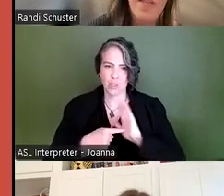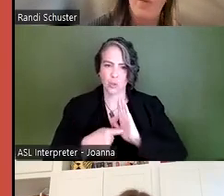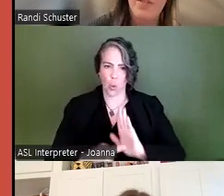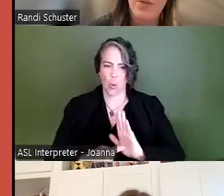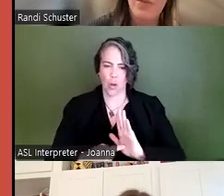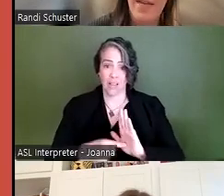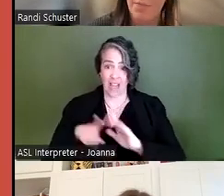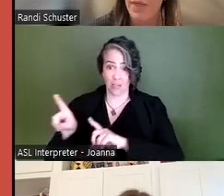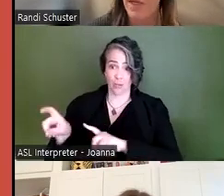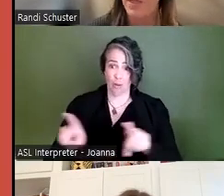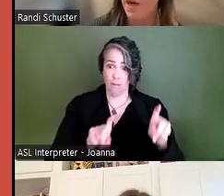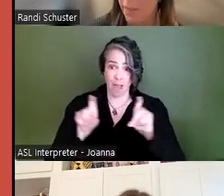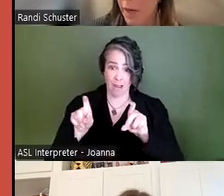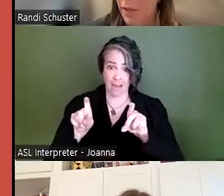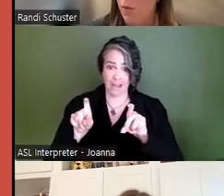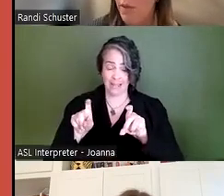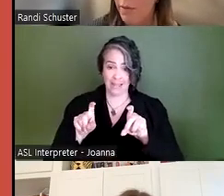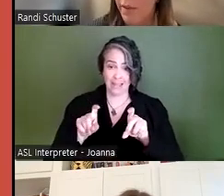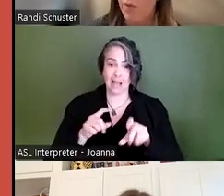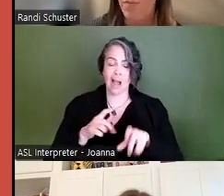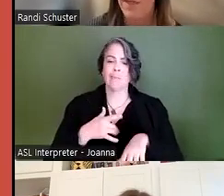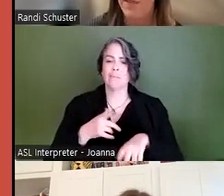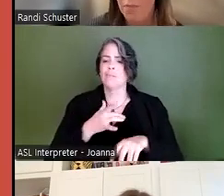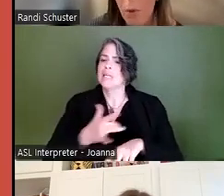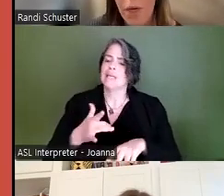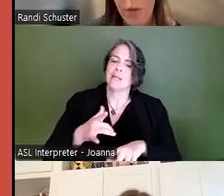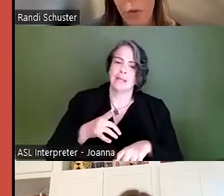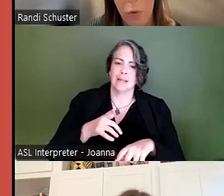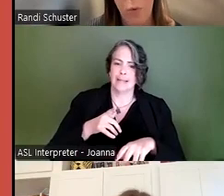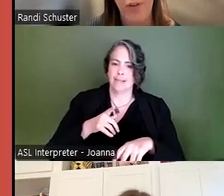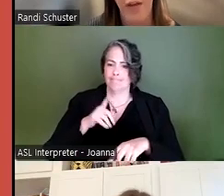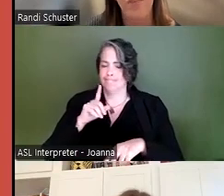that we do tend to be anonymized. But one of the things we've been exploring with schools to help